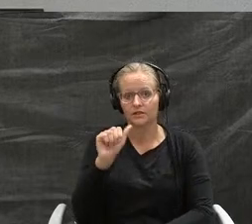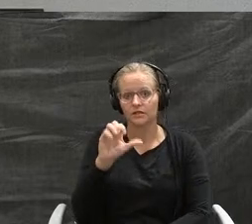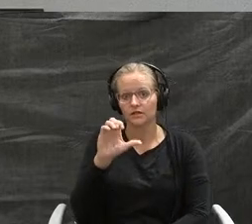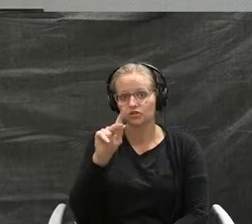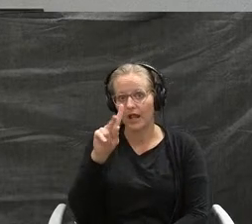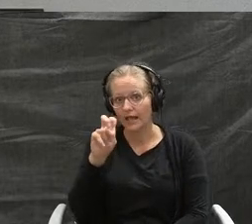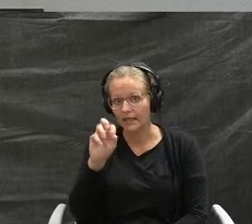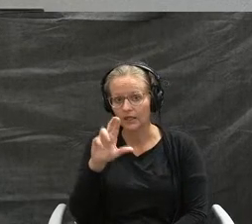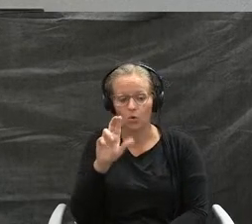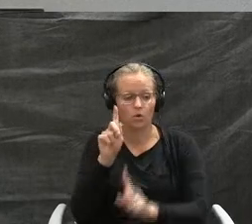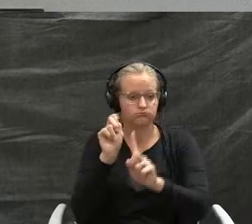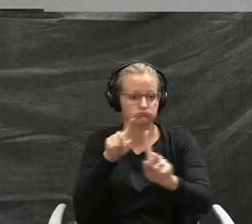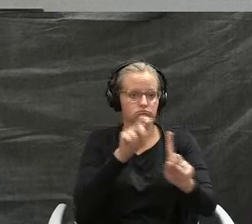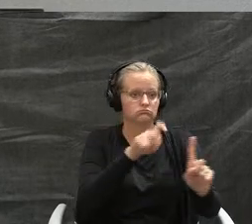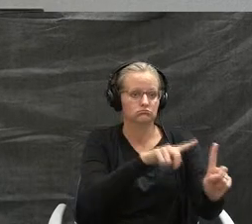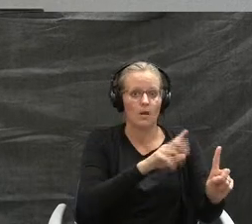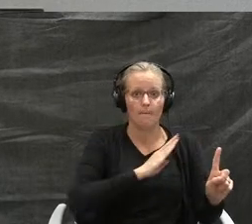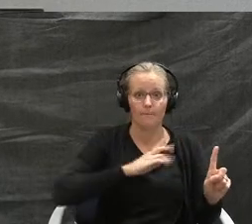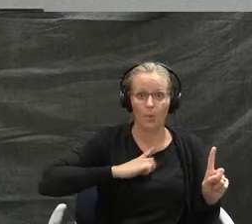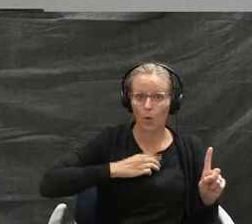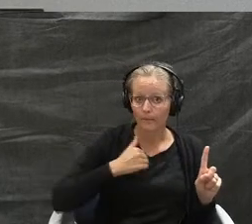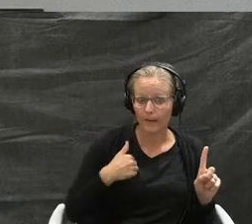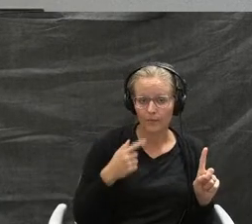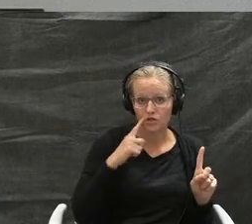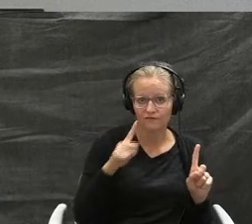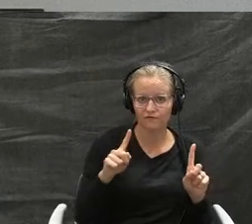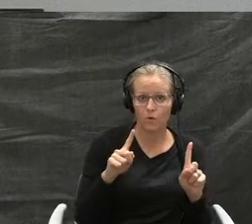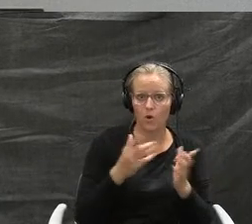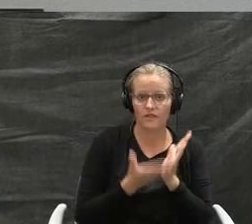because we want to be thorough and answering them. And